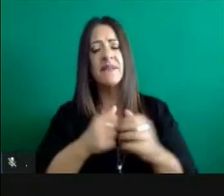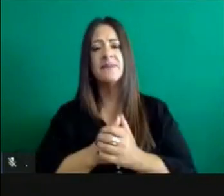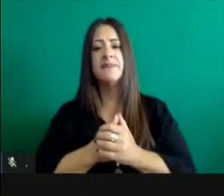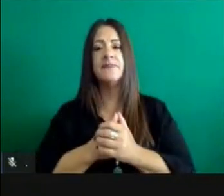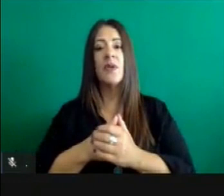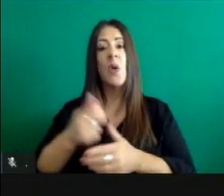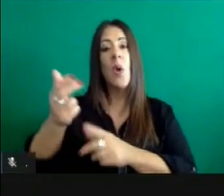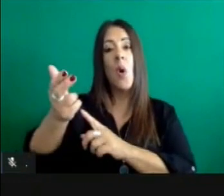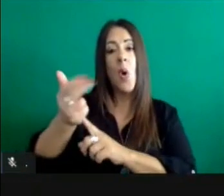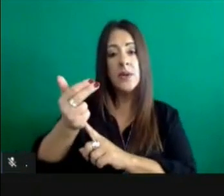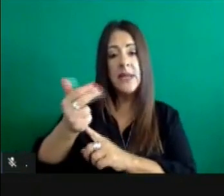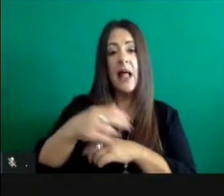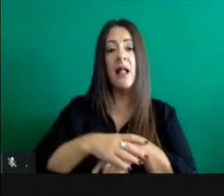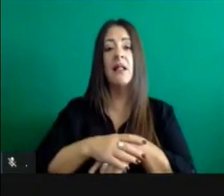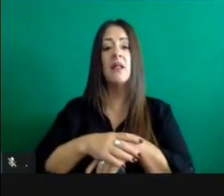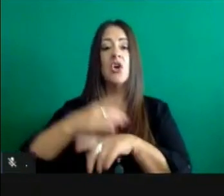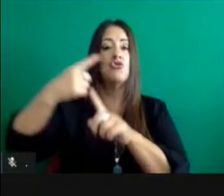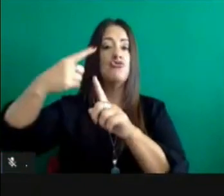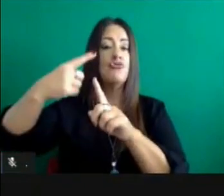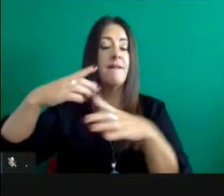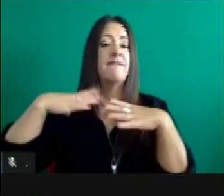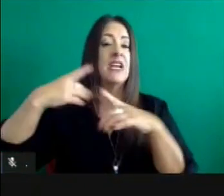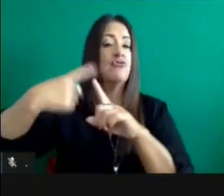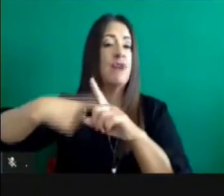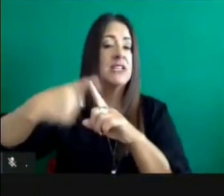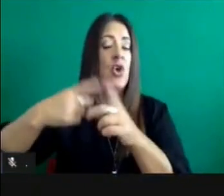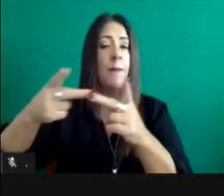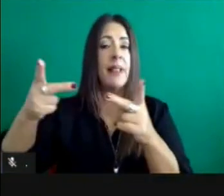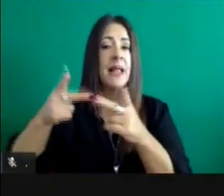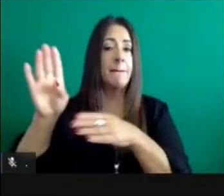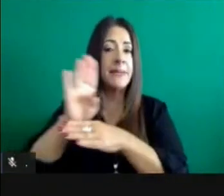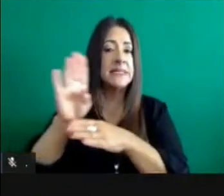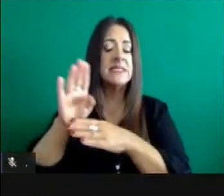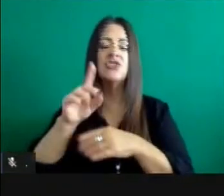IMPORTANT DECISIONS TO MAKE, TO HOTELS AND VACATION RENTALS